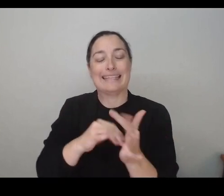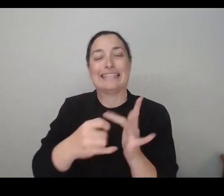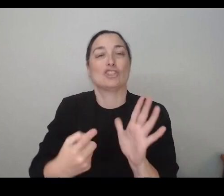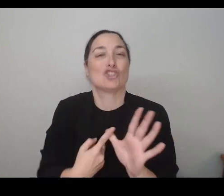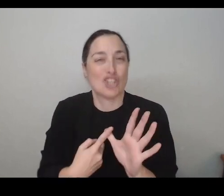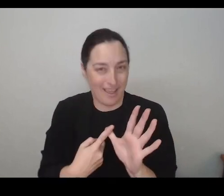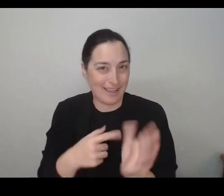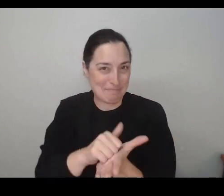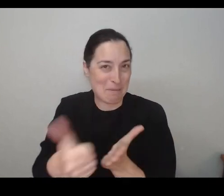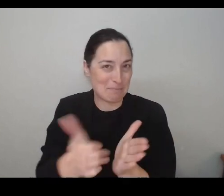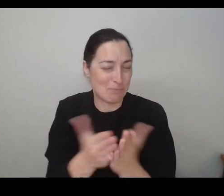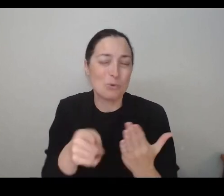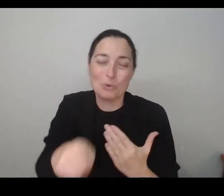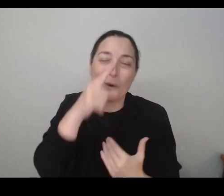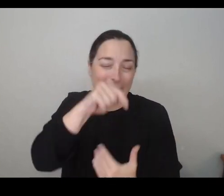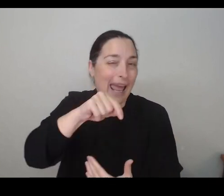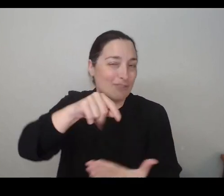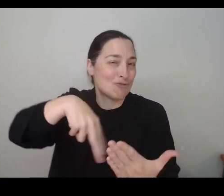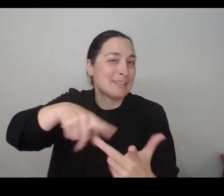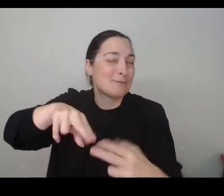in what others have to say at the moment. Thank you.